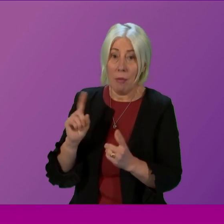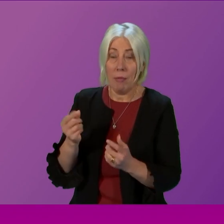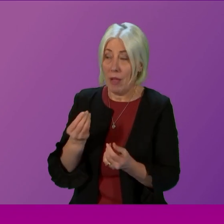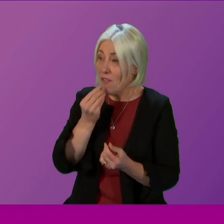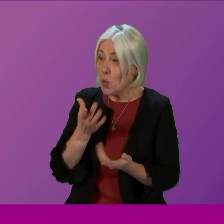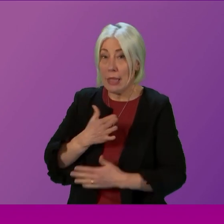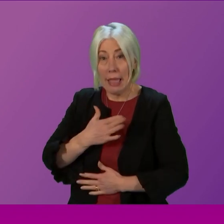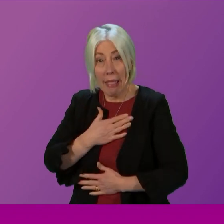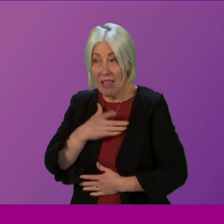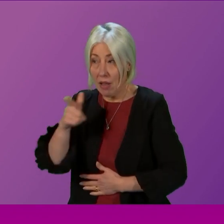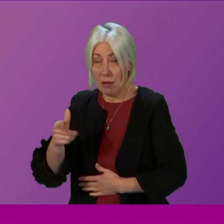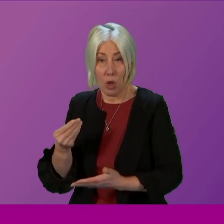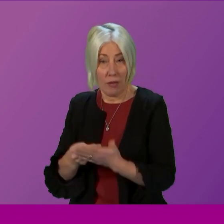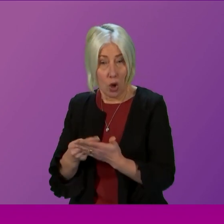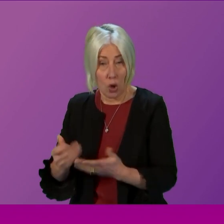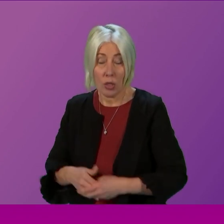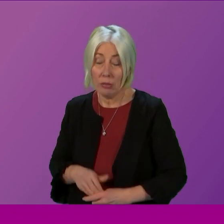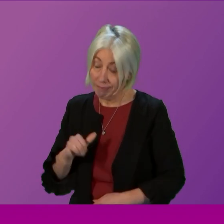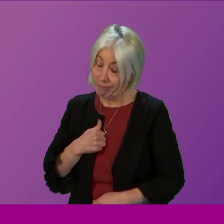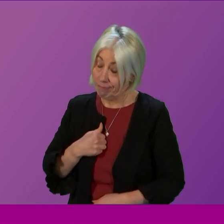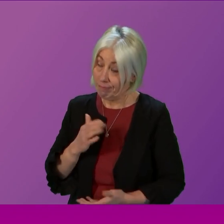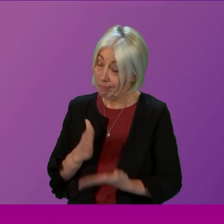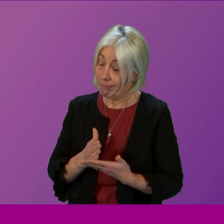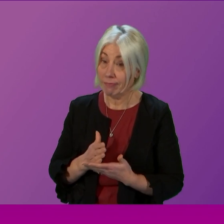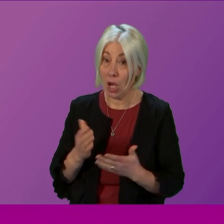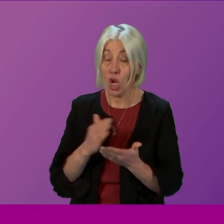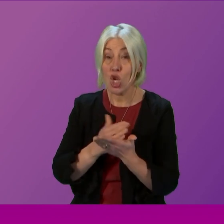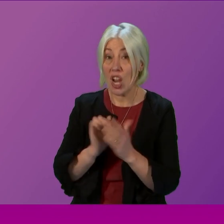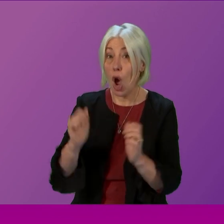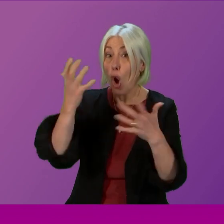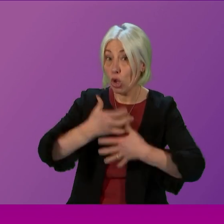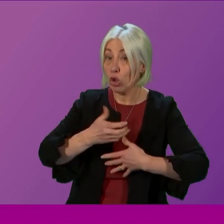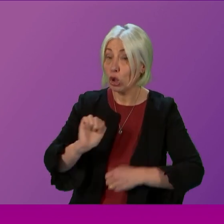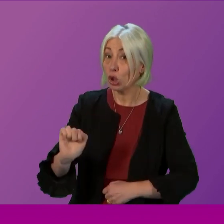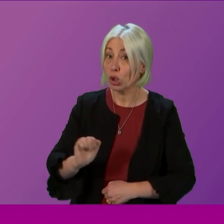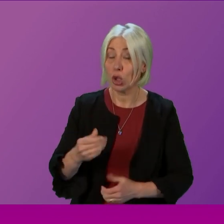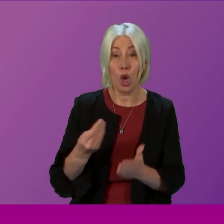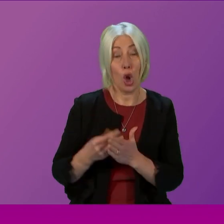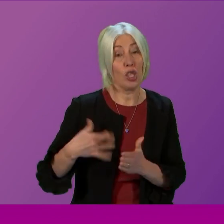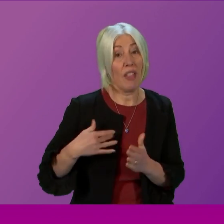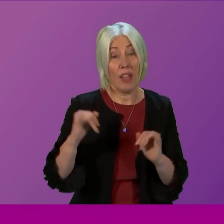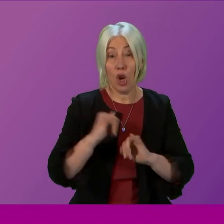Yes, I share that concern. The cost of living crisis is, of course, affecting everyone,